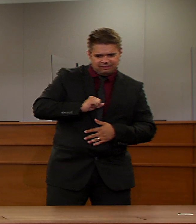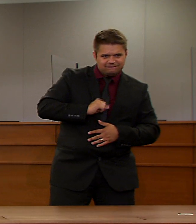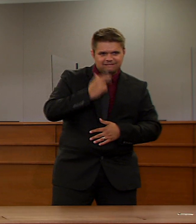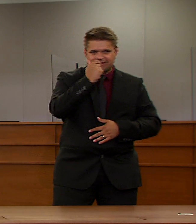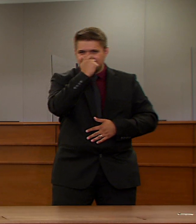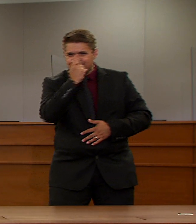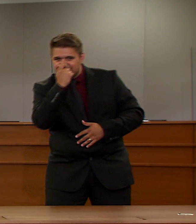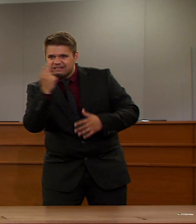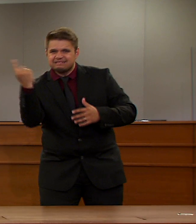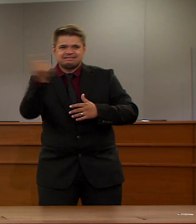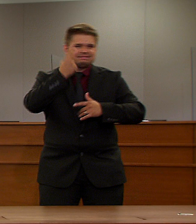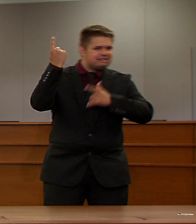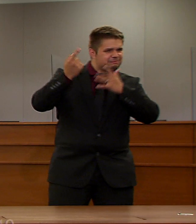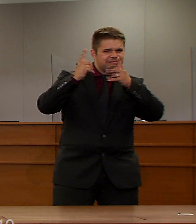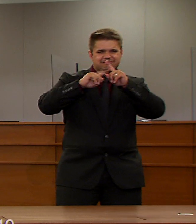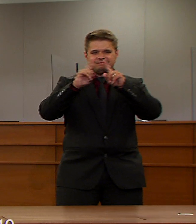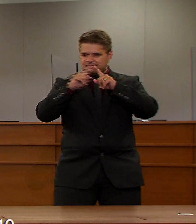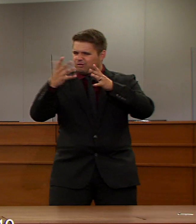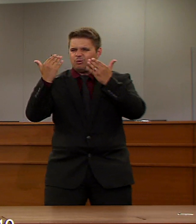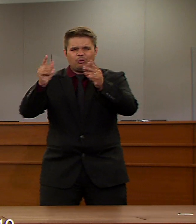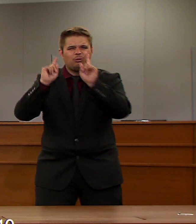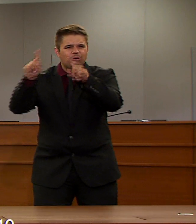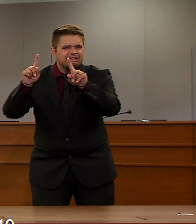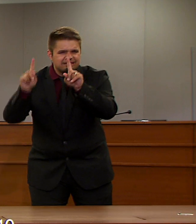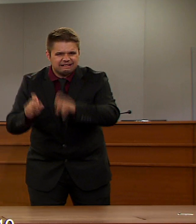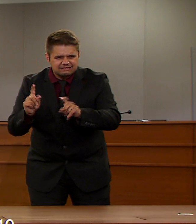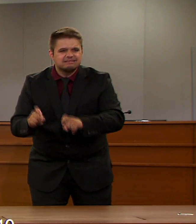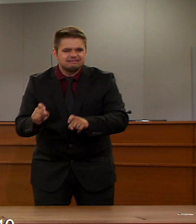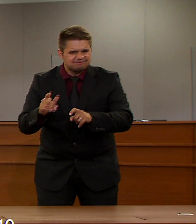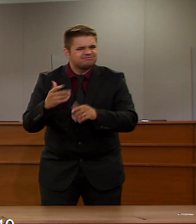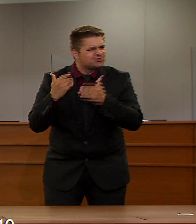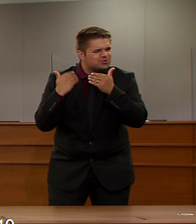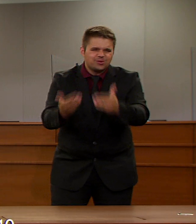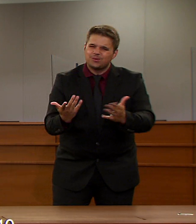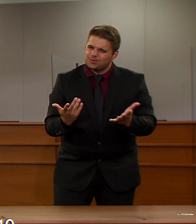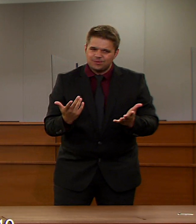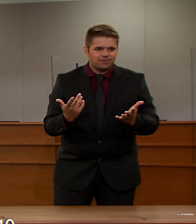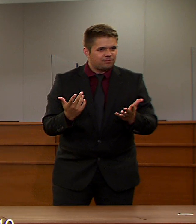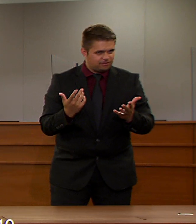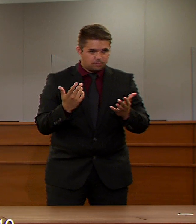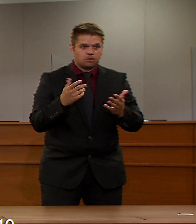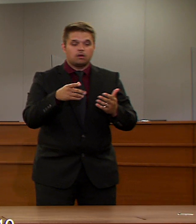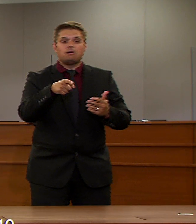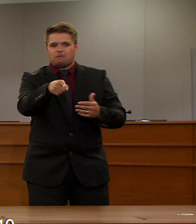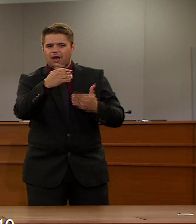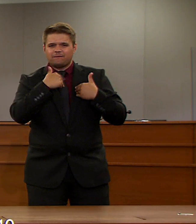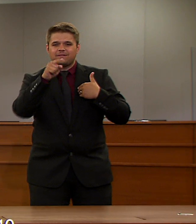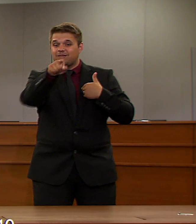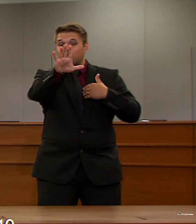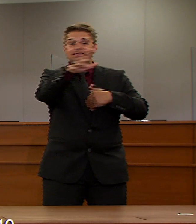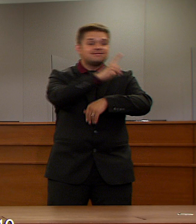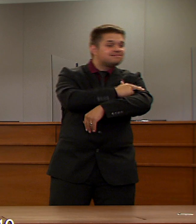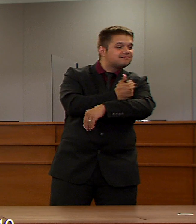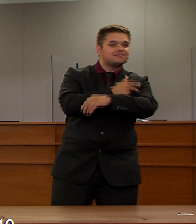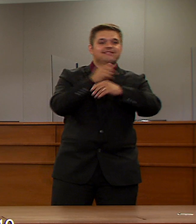Most health care facilities now offer testing and people who are unable to access testing through their regular health care